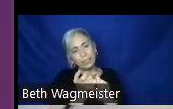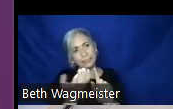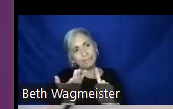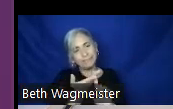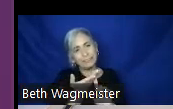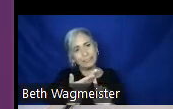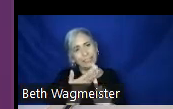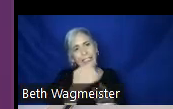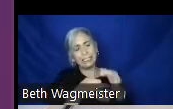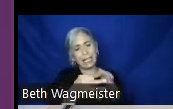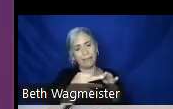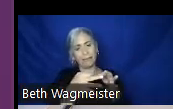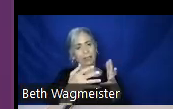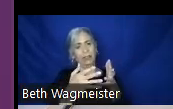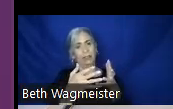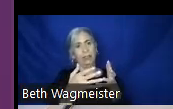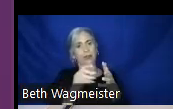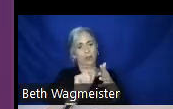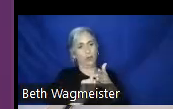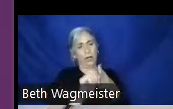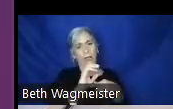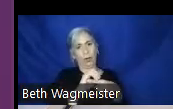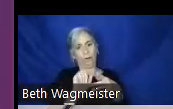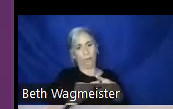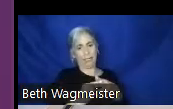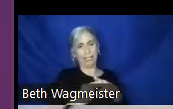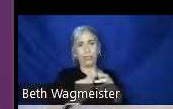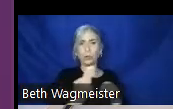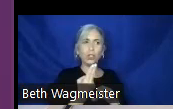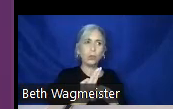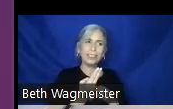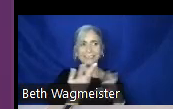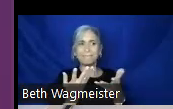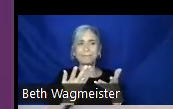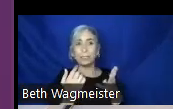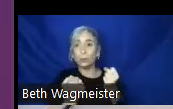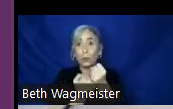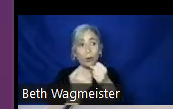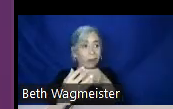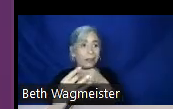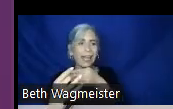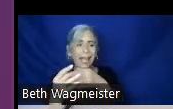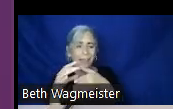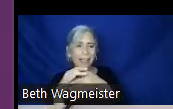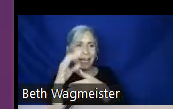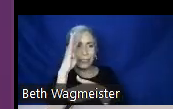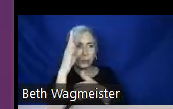So I think it can be used cleverly. You can kind of support and guide the content creator with the